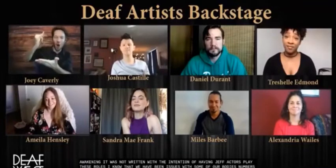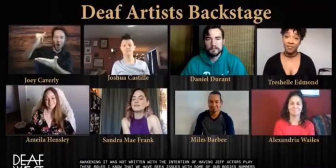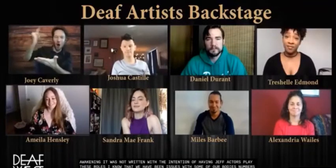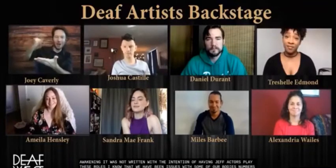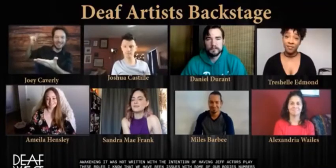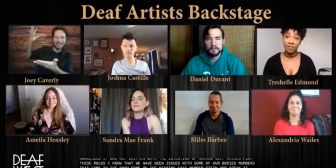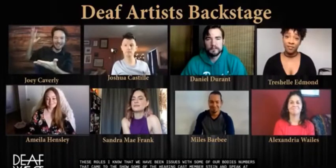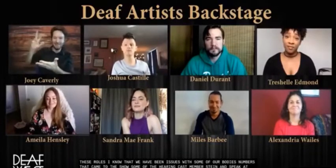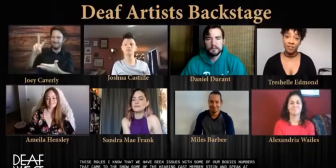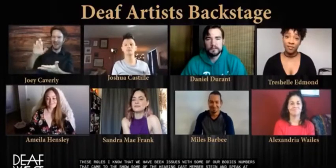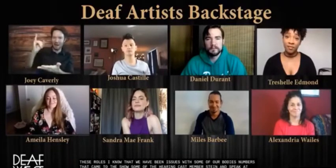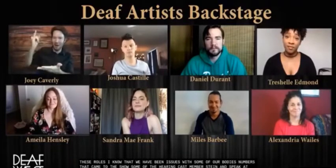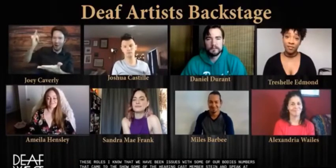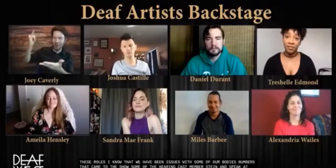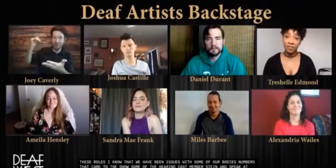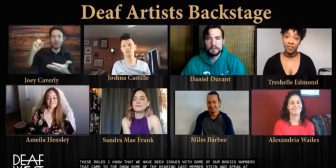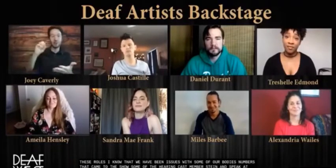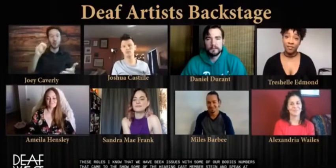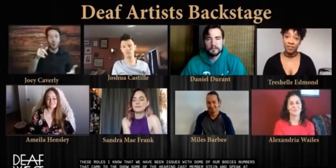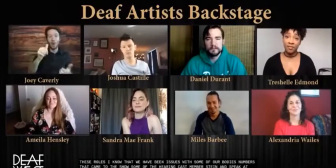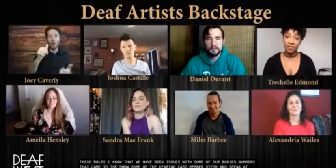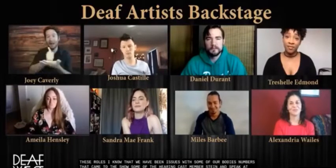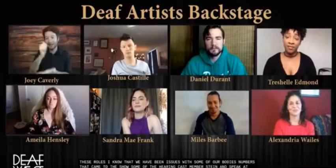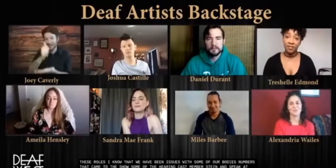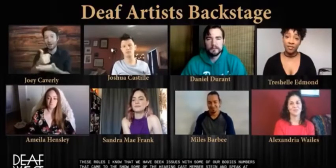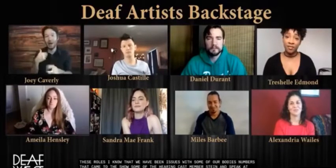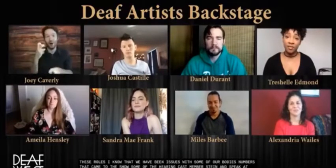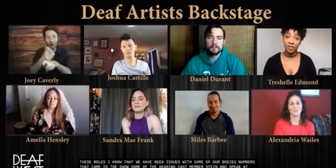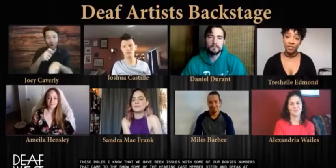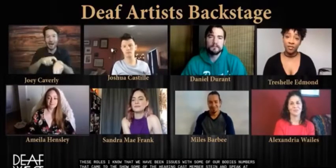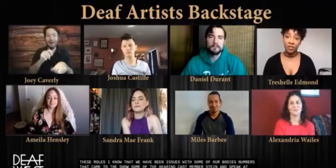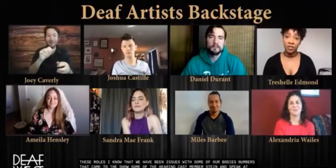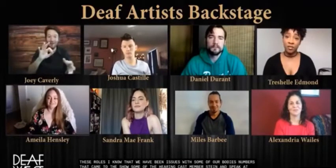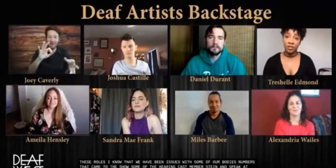It's very vague and some of it is very artistic and abstract.